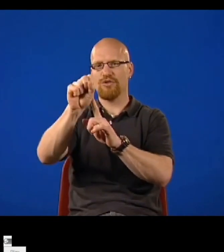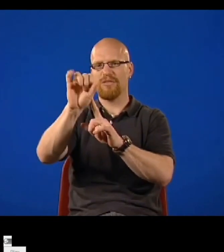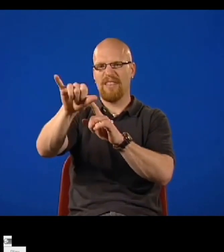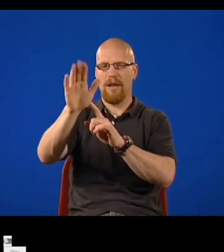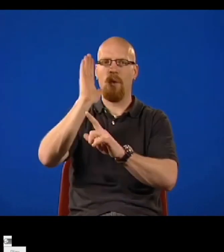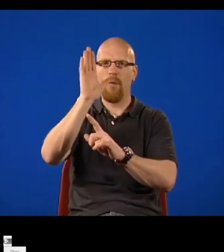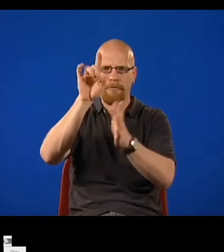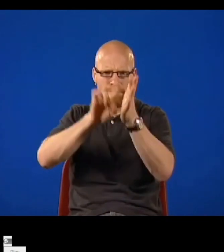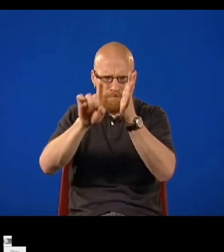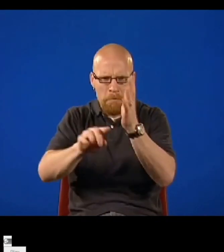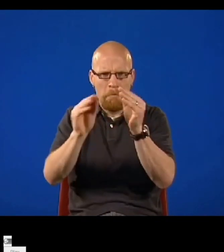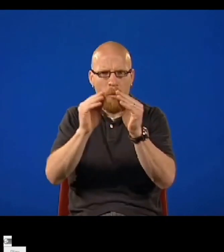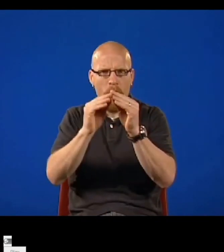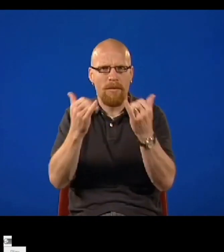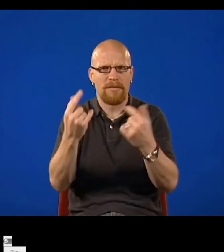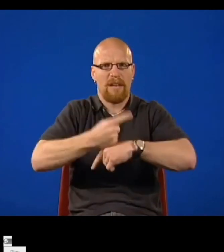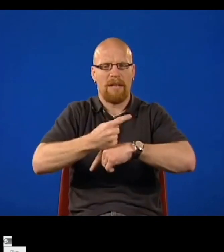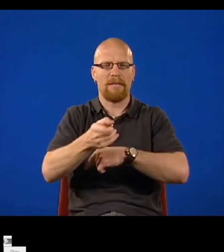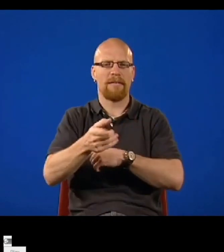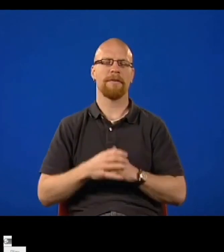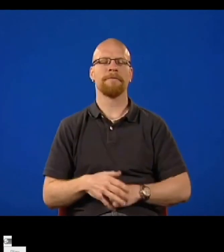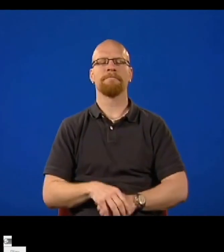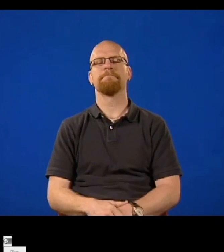integers. We will be exploring this more today.